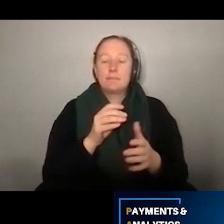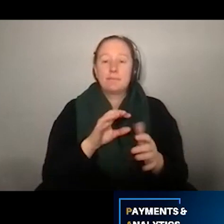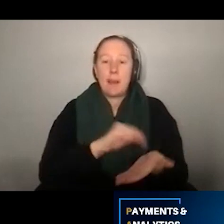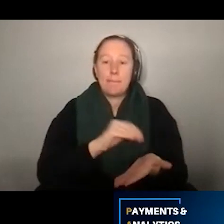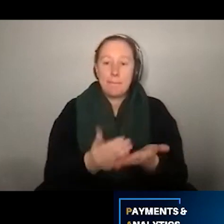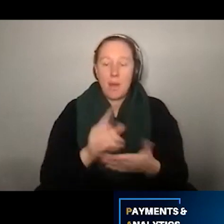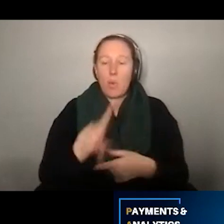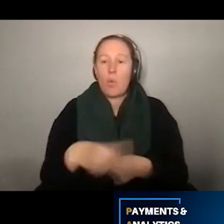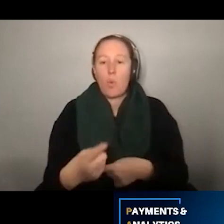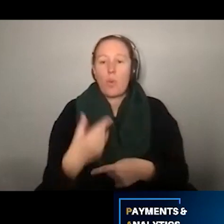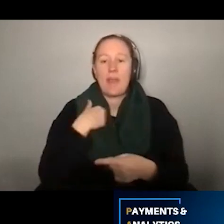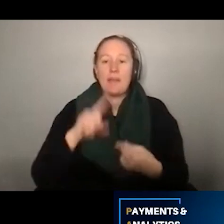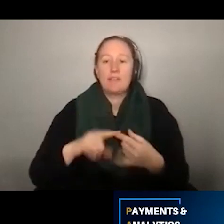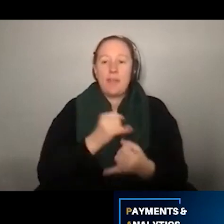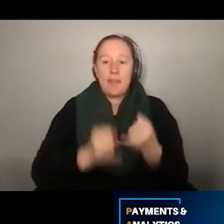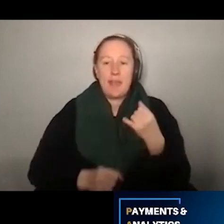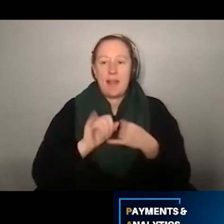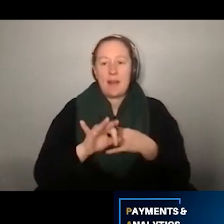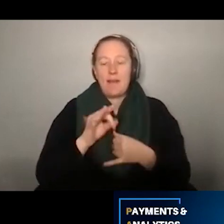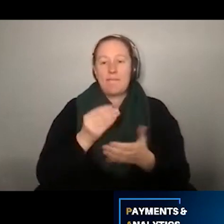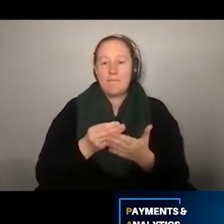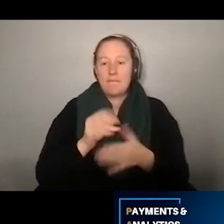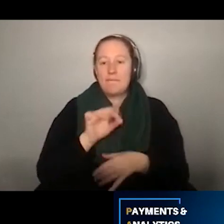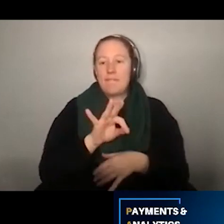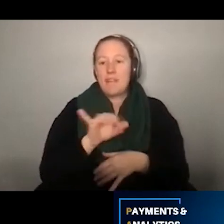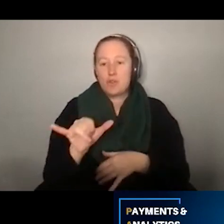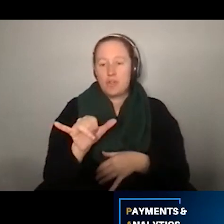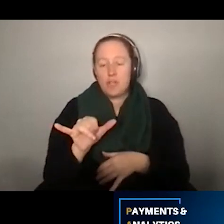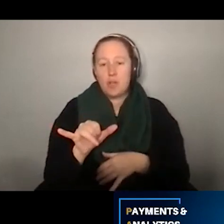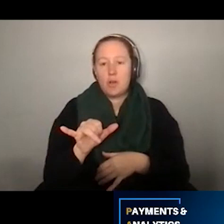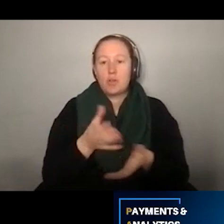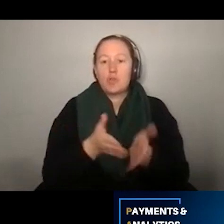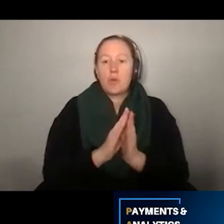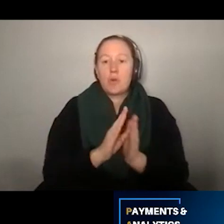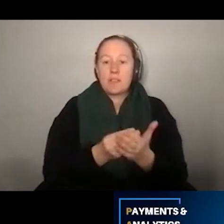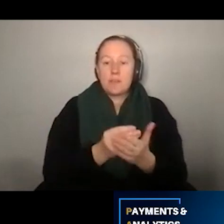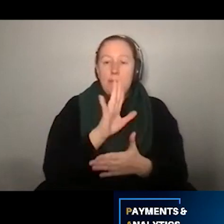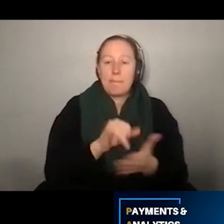the end of that fiscal year in order to request those funds either by payment and/or adjustment.